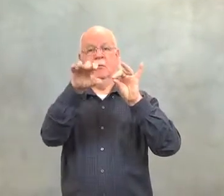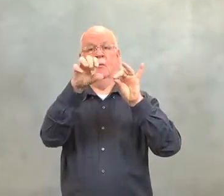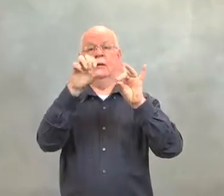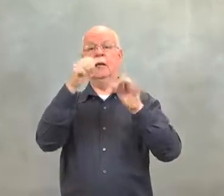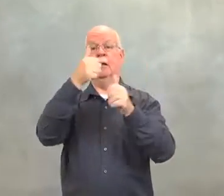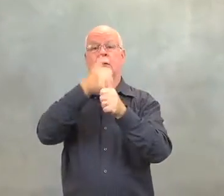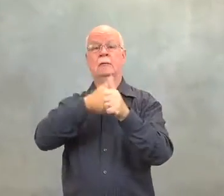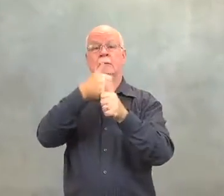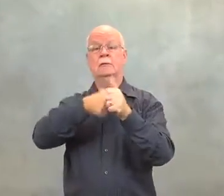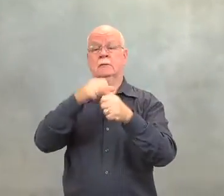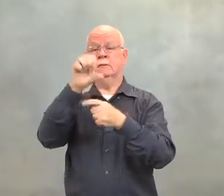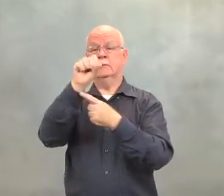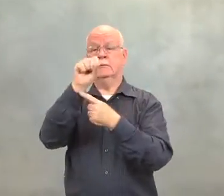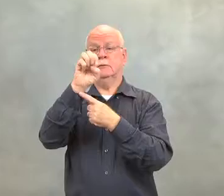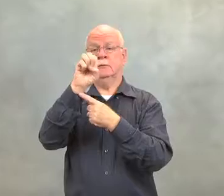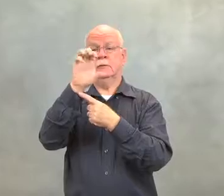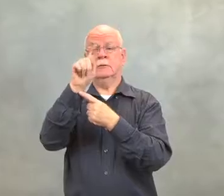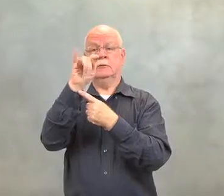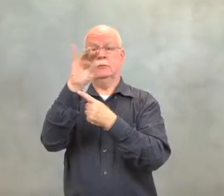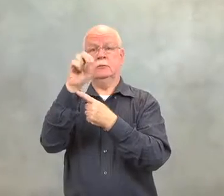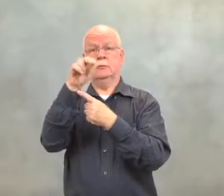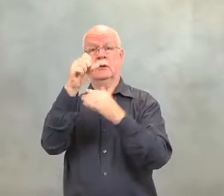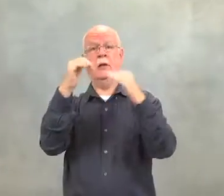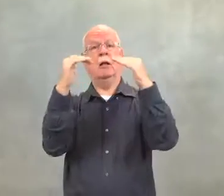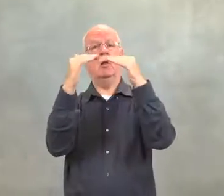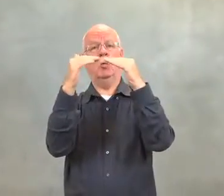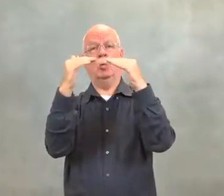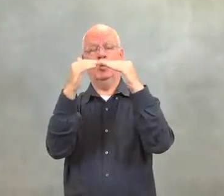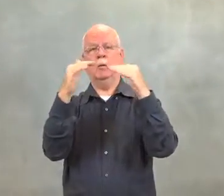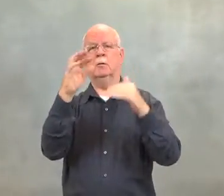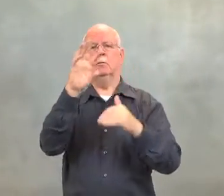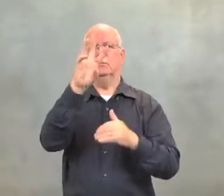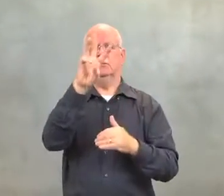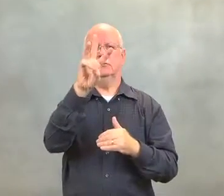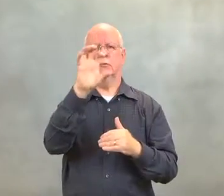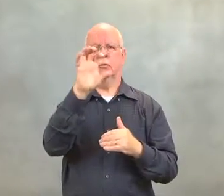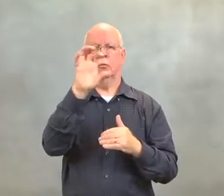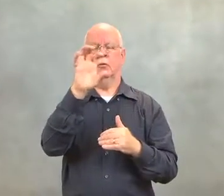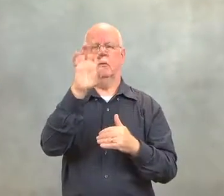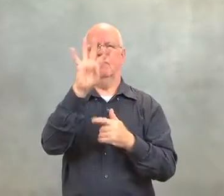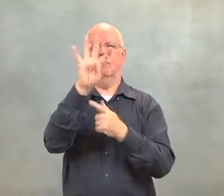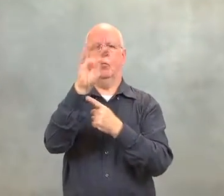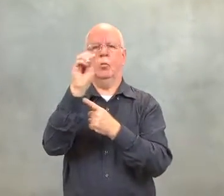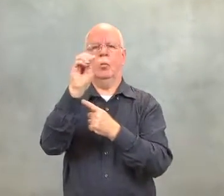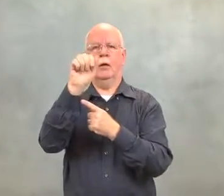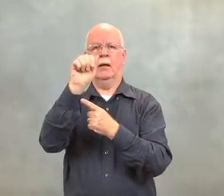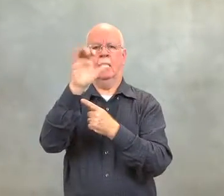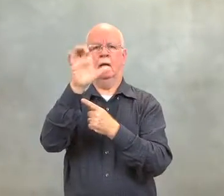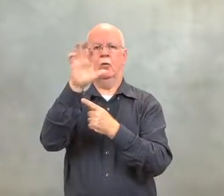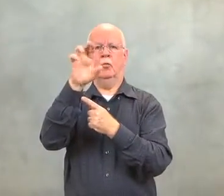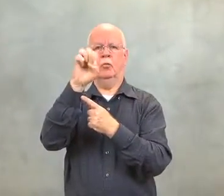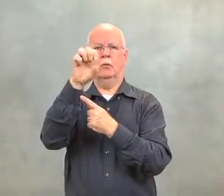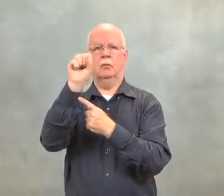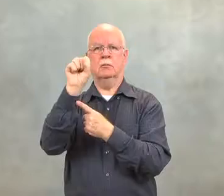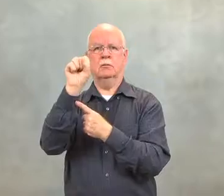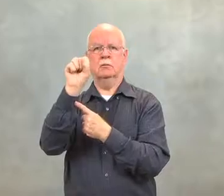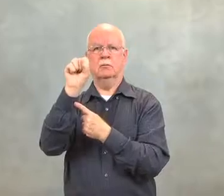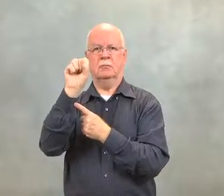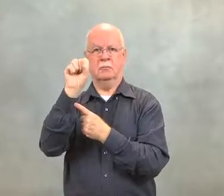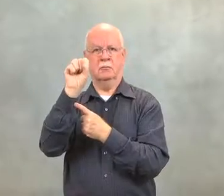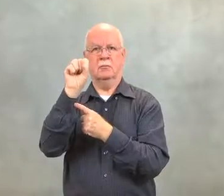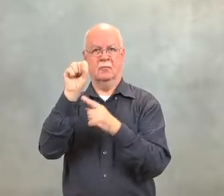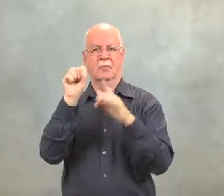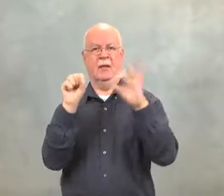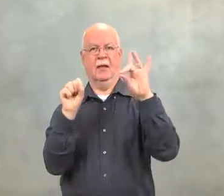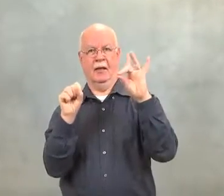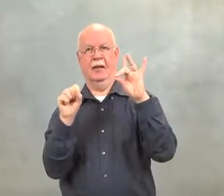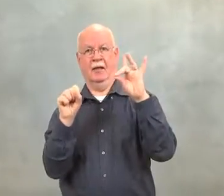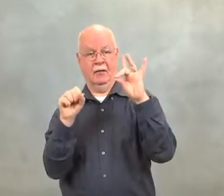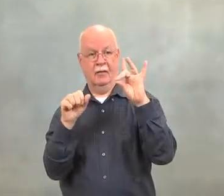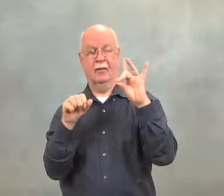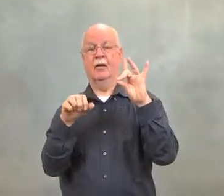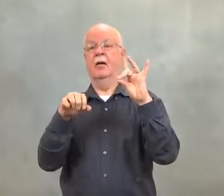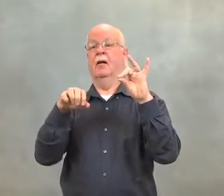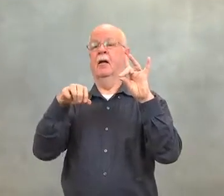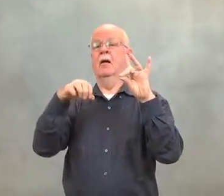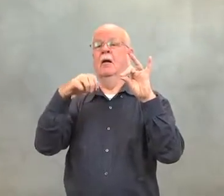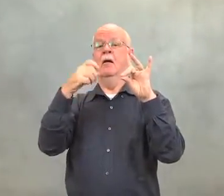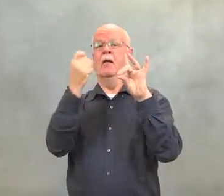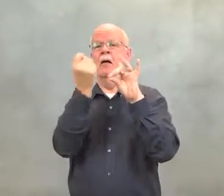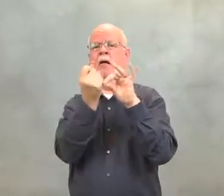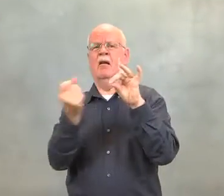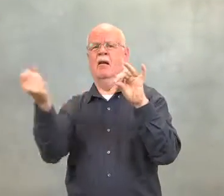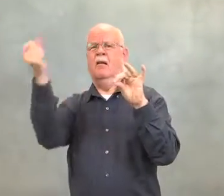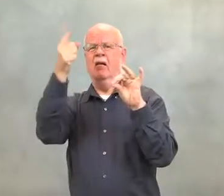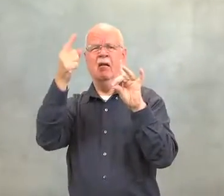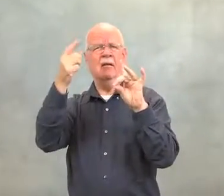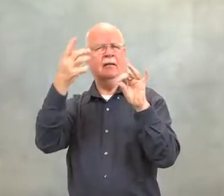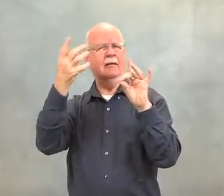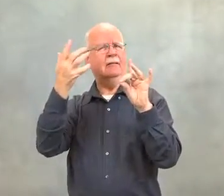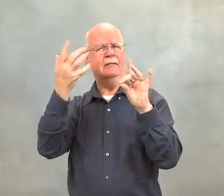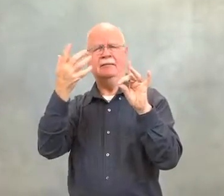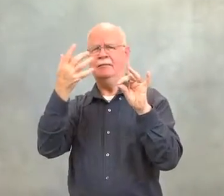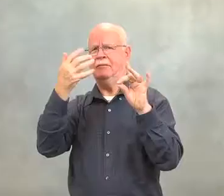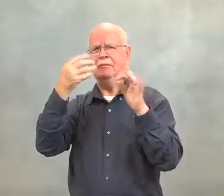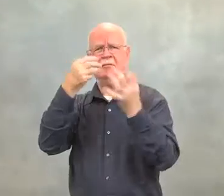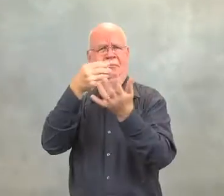Each of these eight sections was equal to 640 acres.